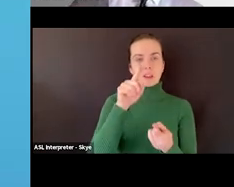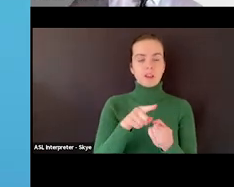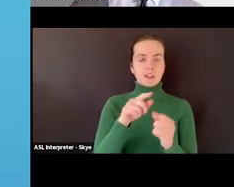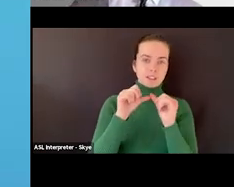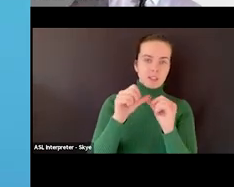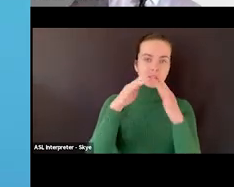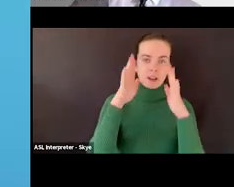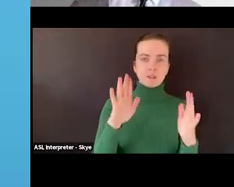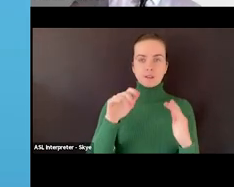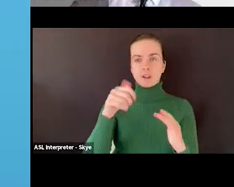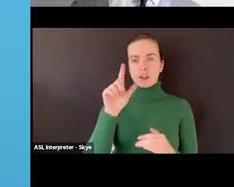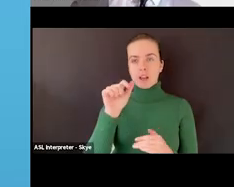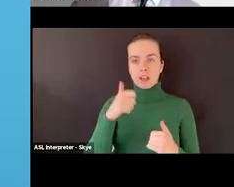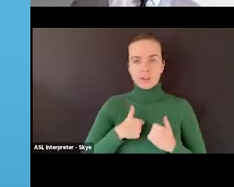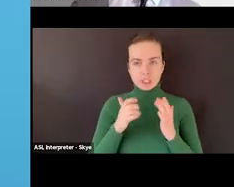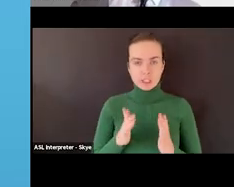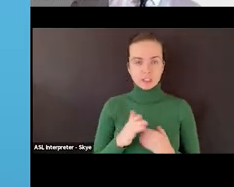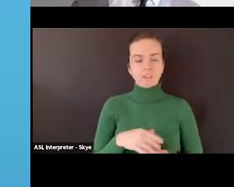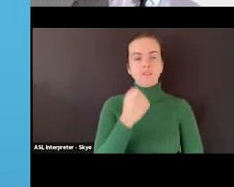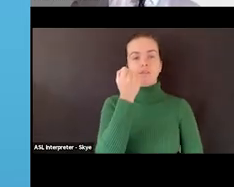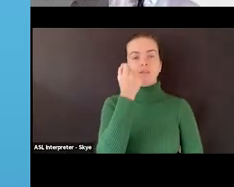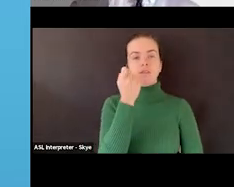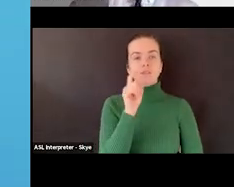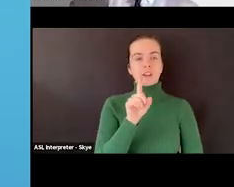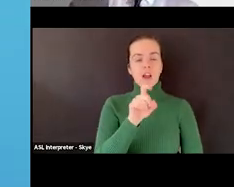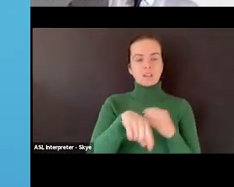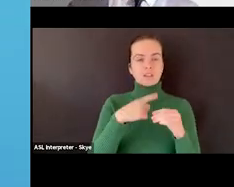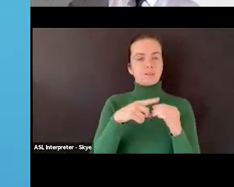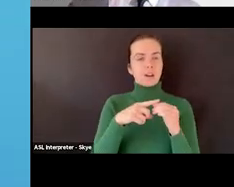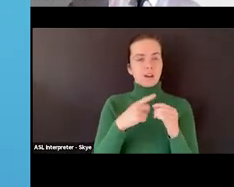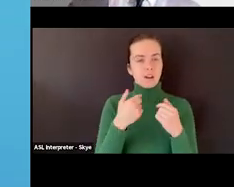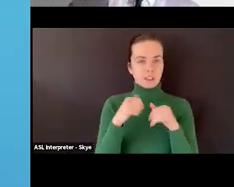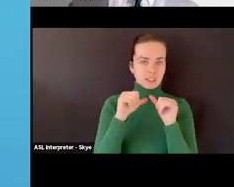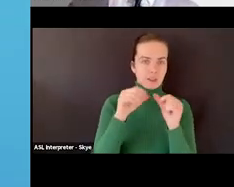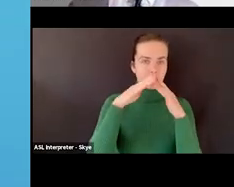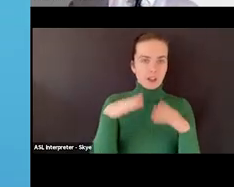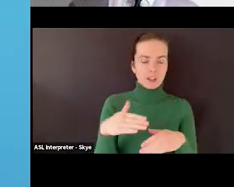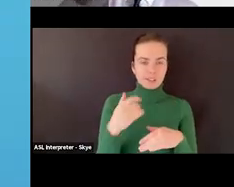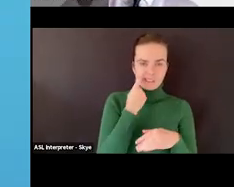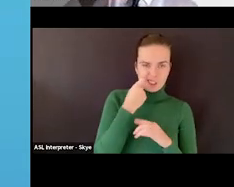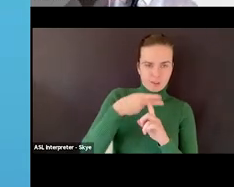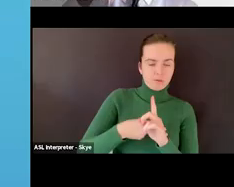to other LA residents. When we asked about having stable housing in the last two months,